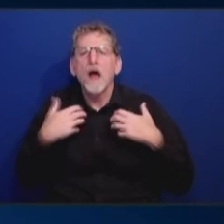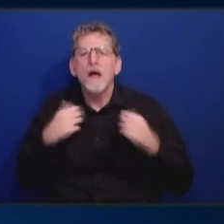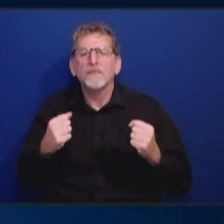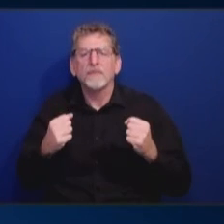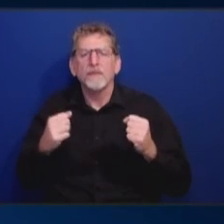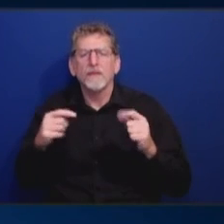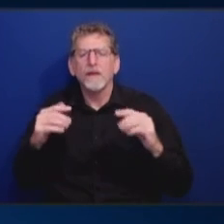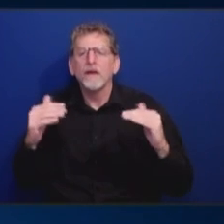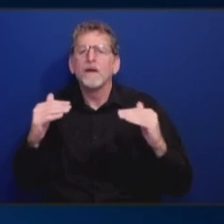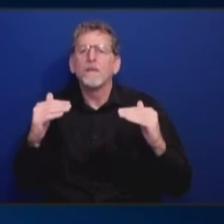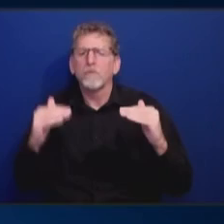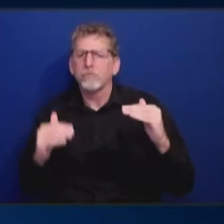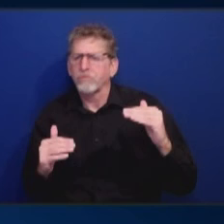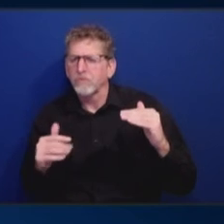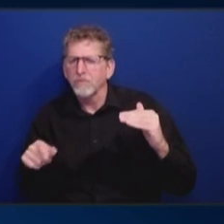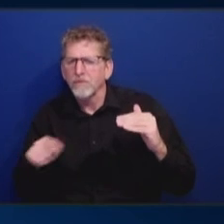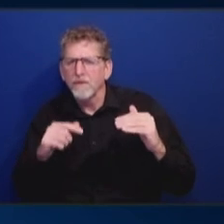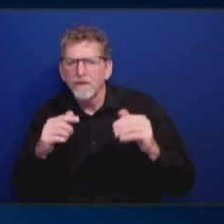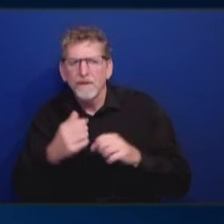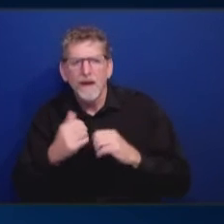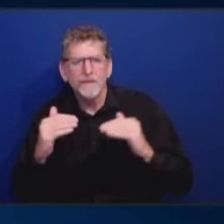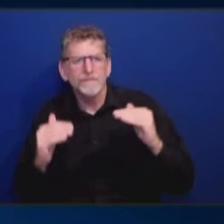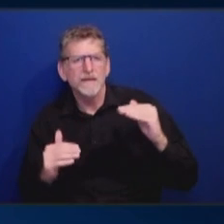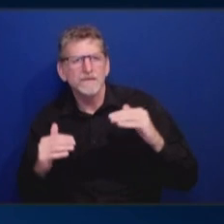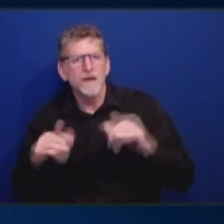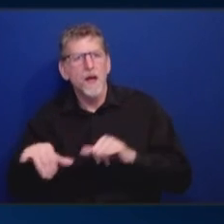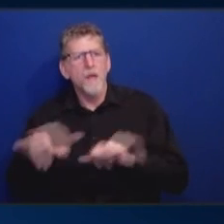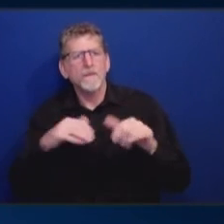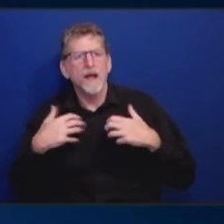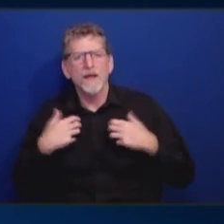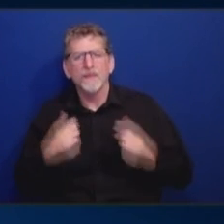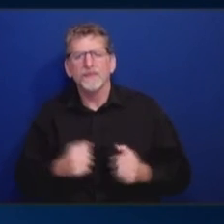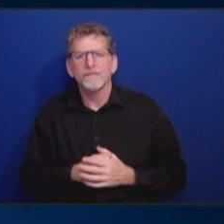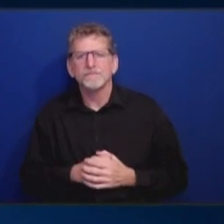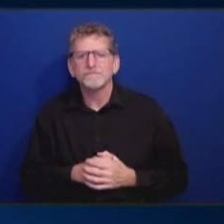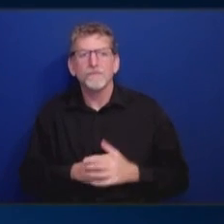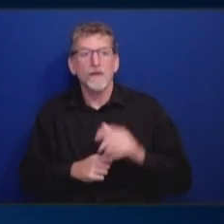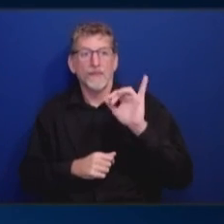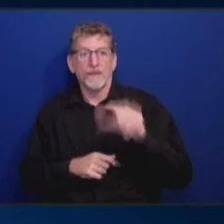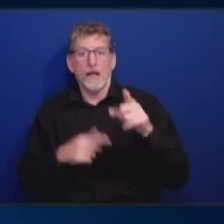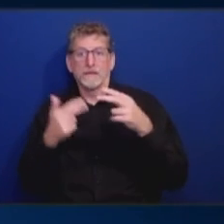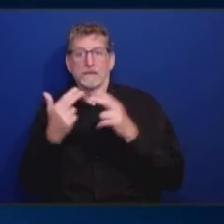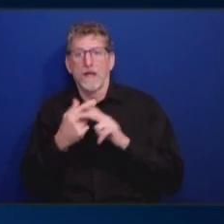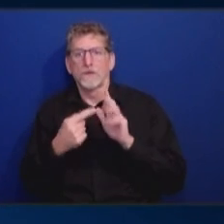And the next slide gets at this intersection of the social determinants, and how people